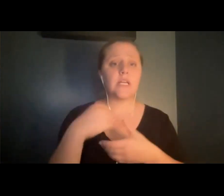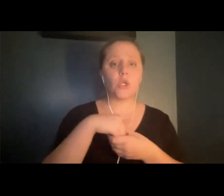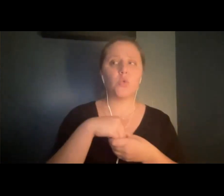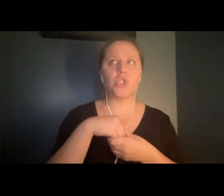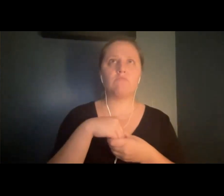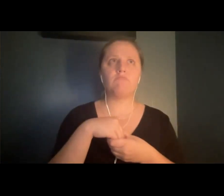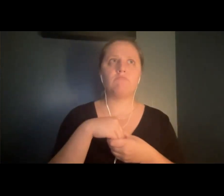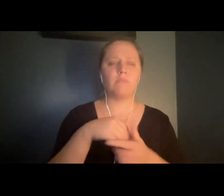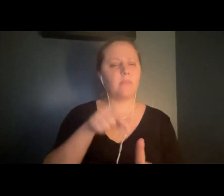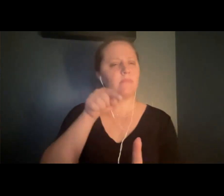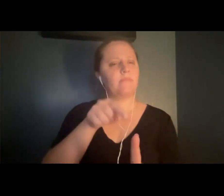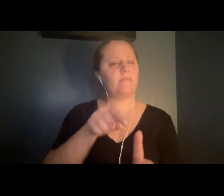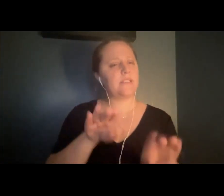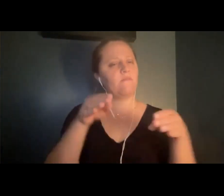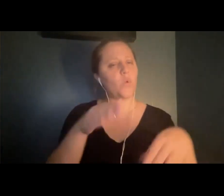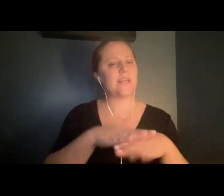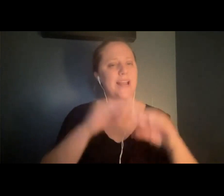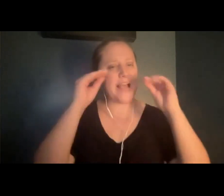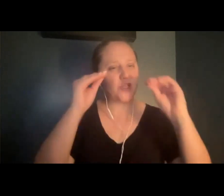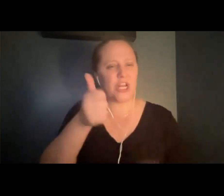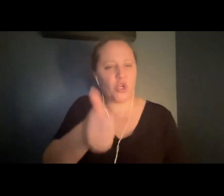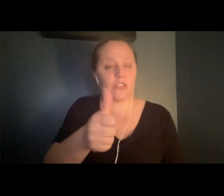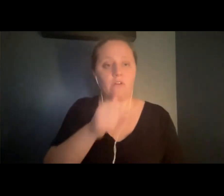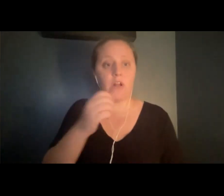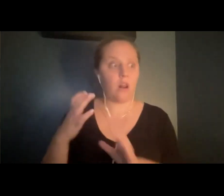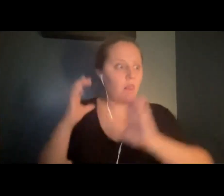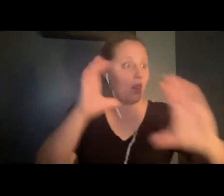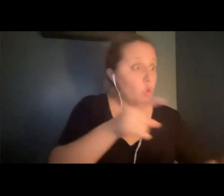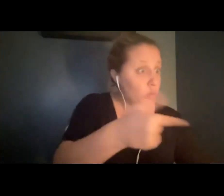yourself and not putting that stress on the person with the disability or making